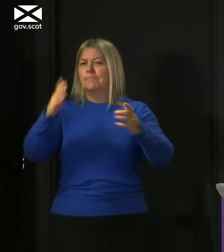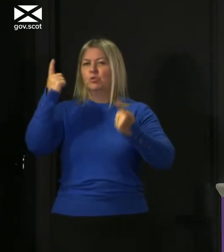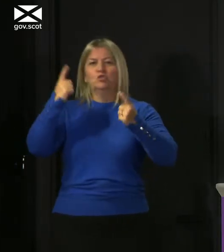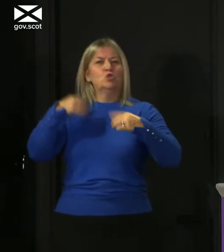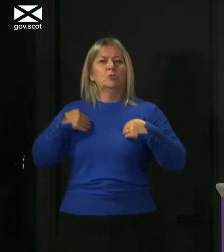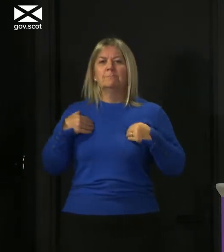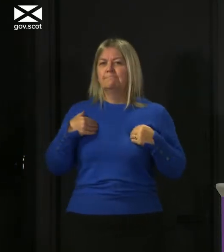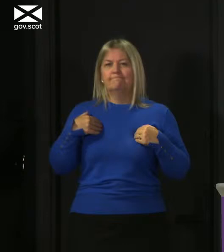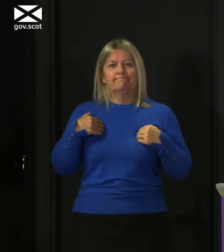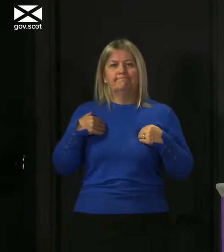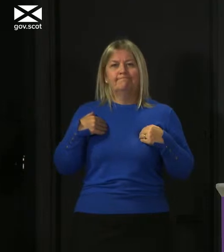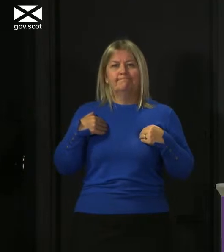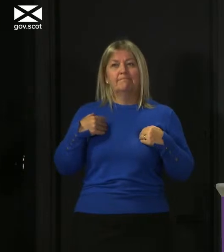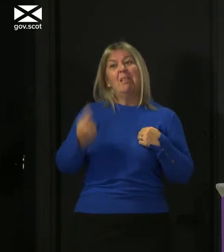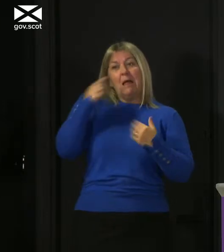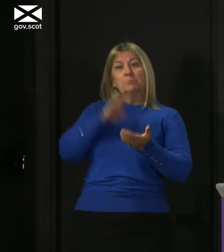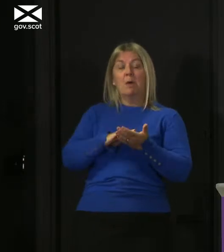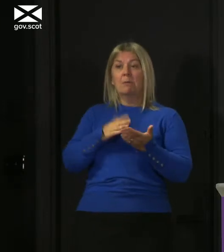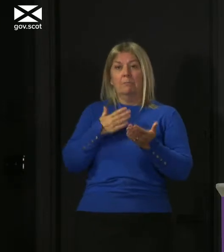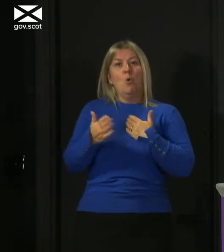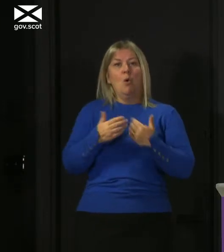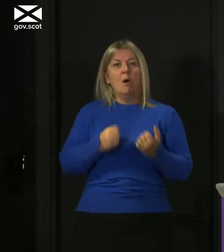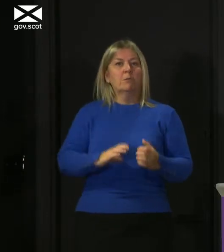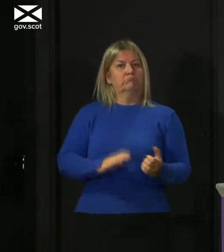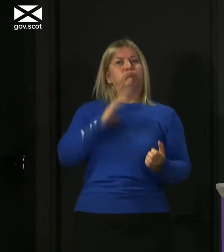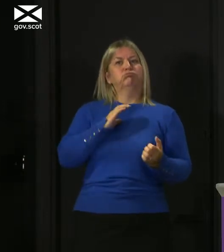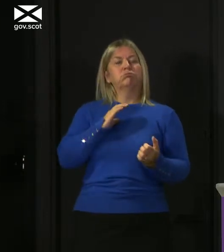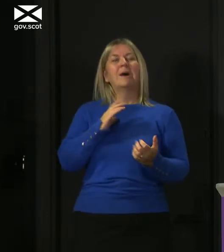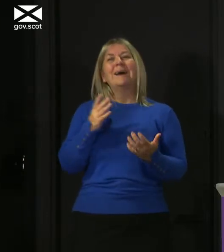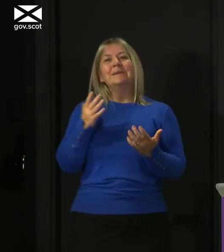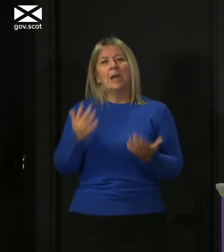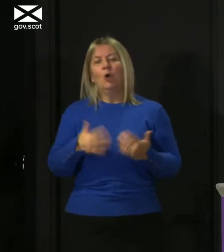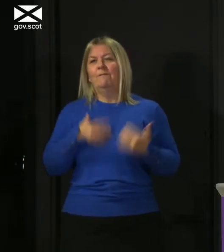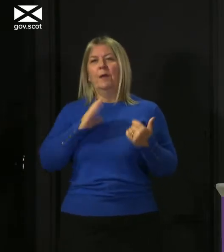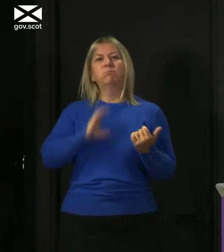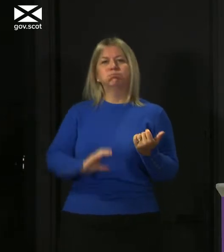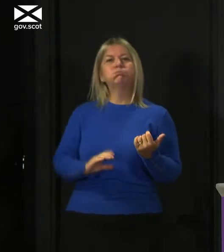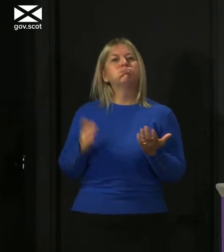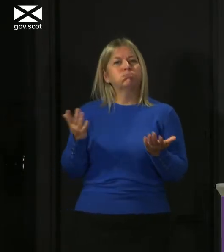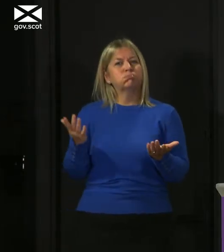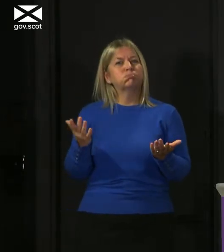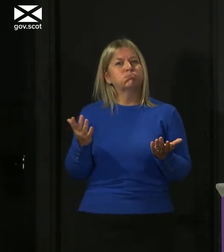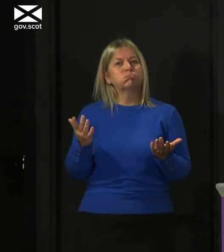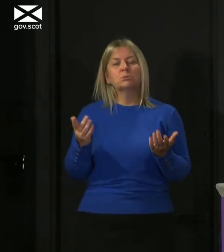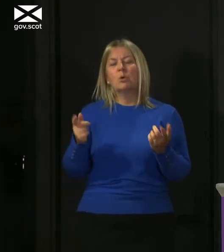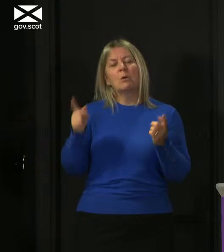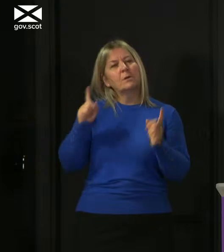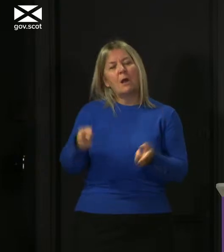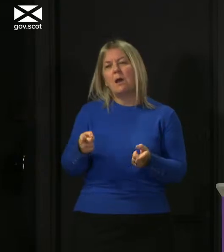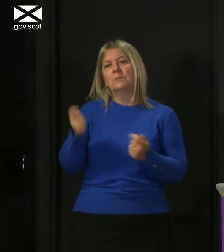It is important we don't allow ourselves to become complacent about the areas that are now relatively